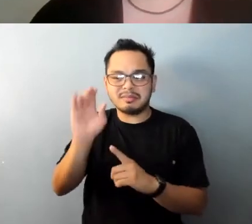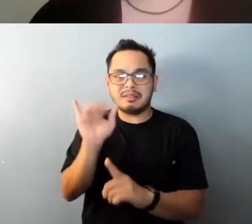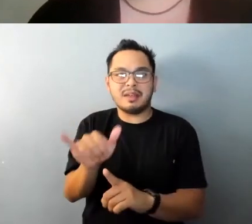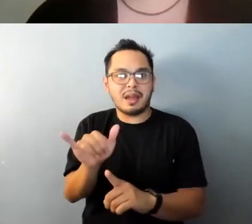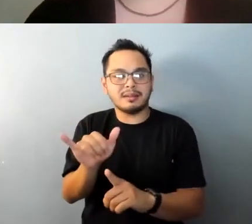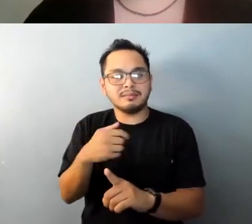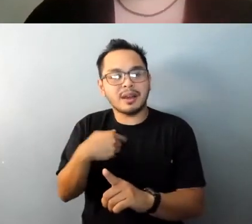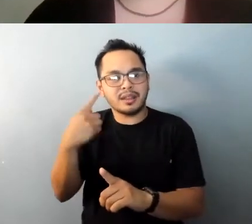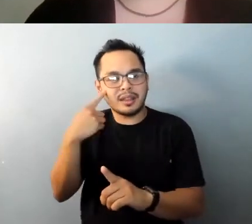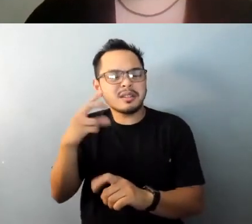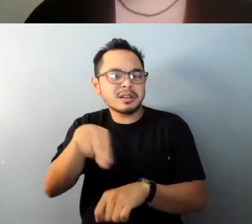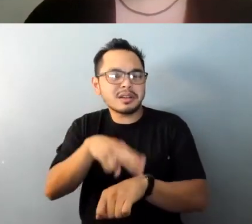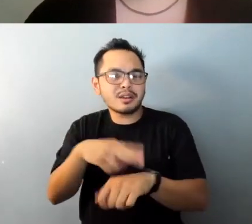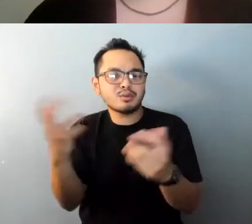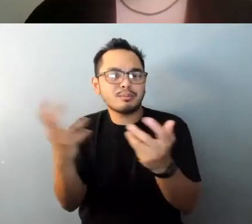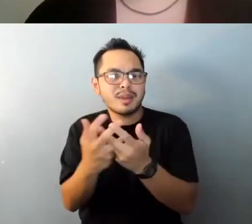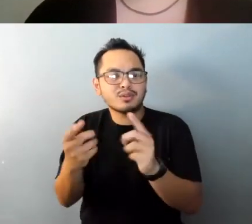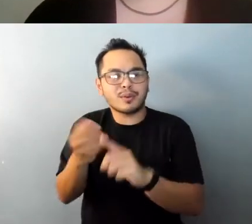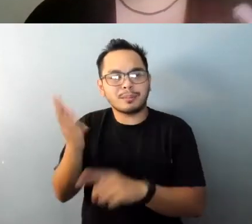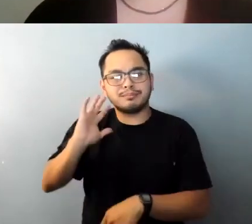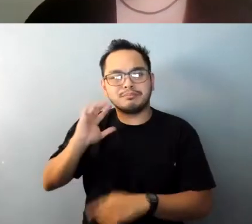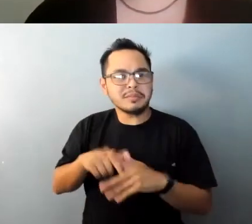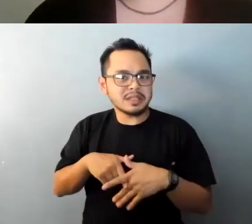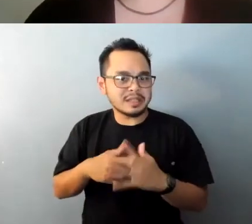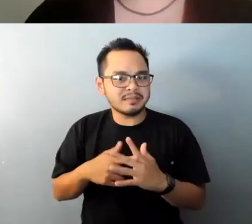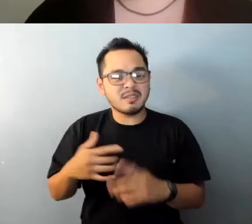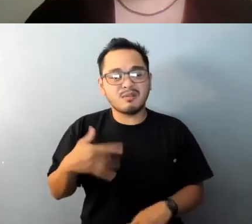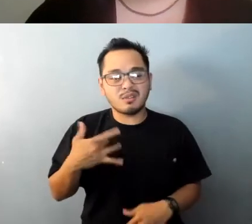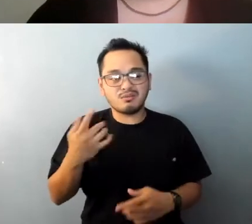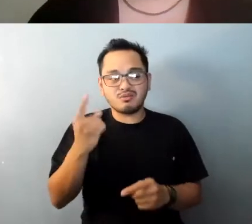just from the very beginning. And it felt right when I put it together.